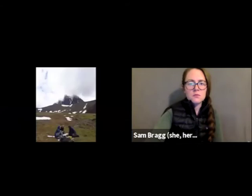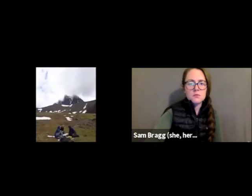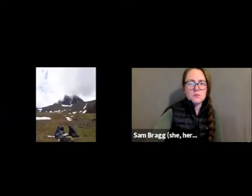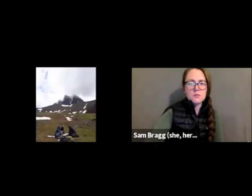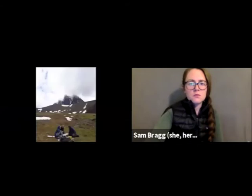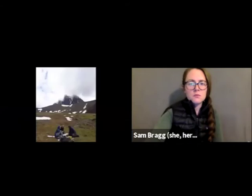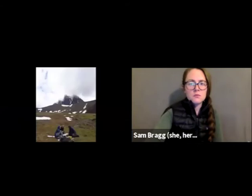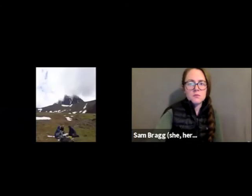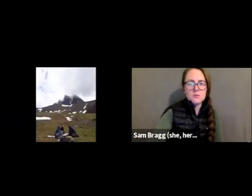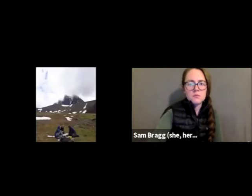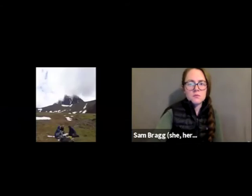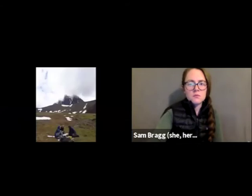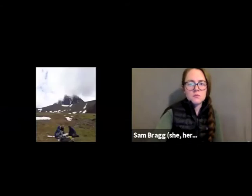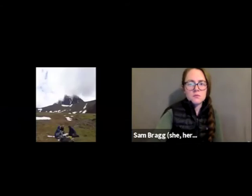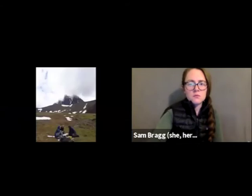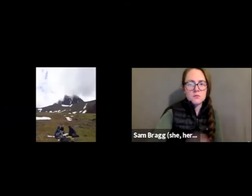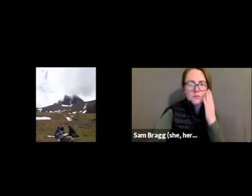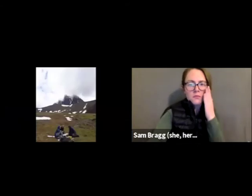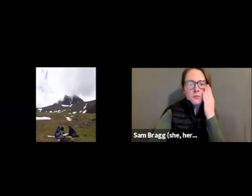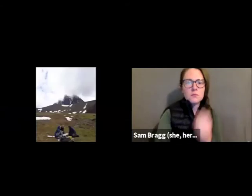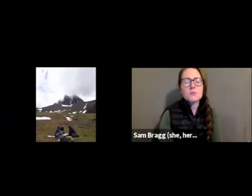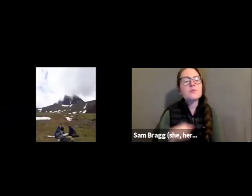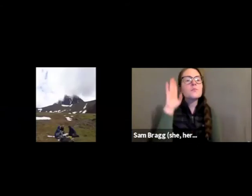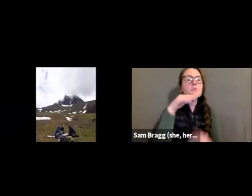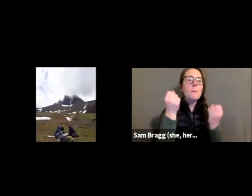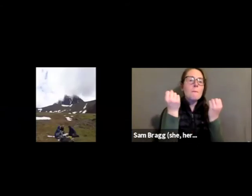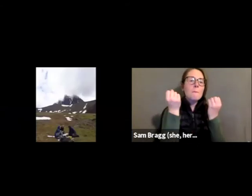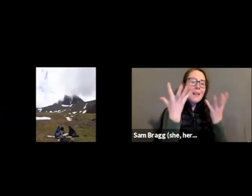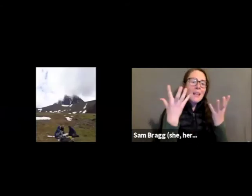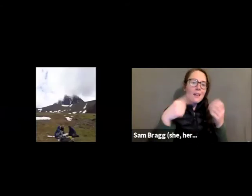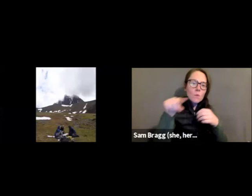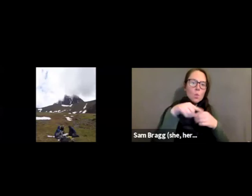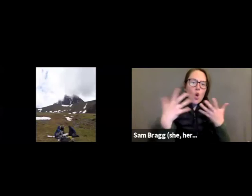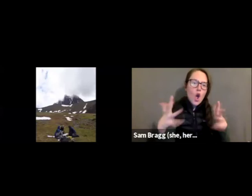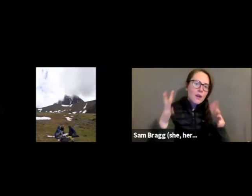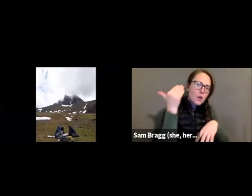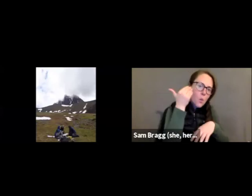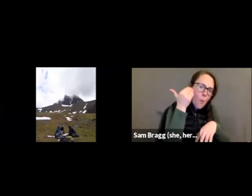that's able to extend past us and other people can be more aware in the future